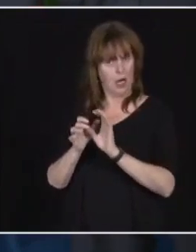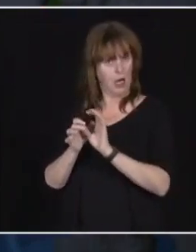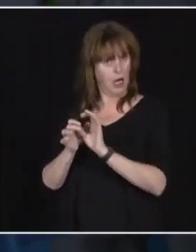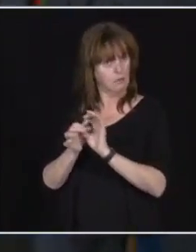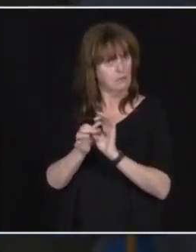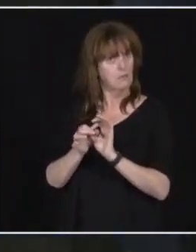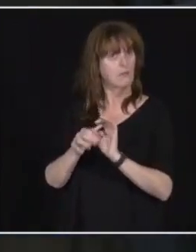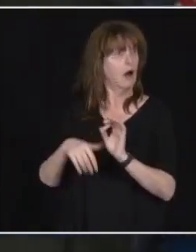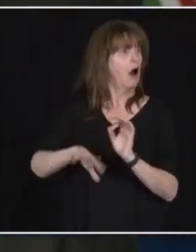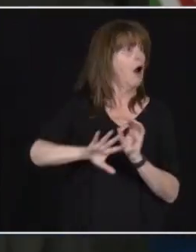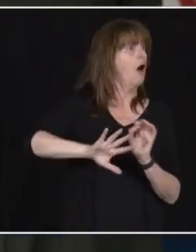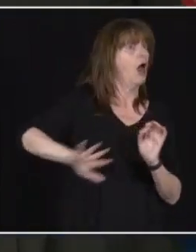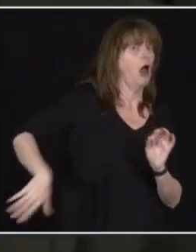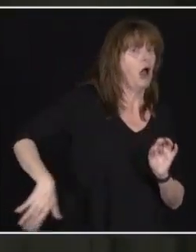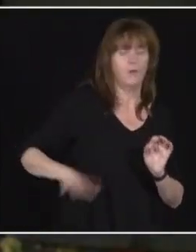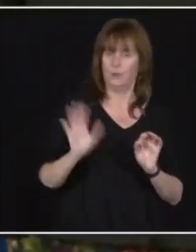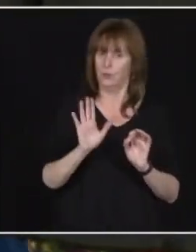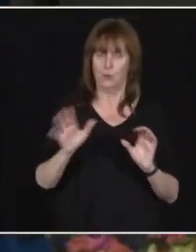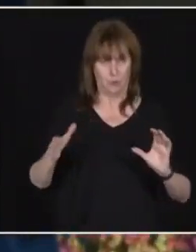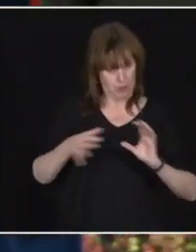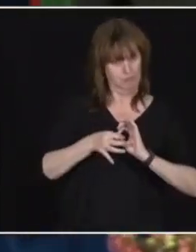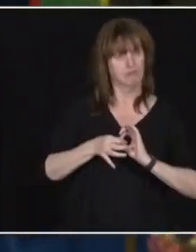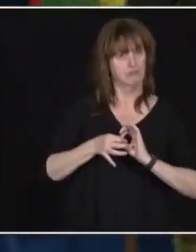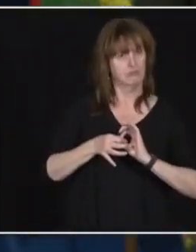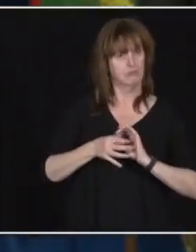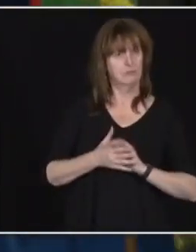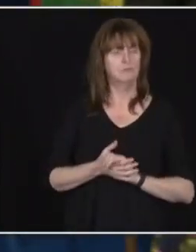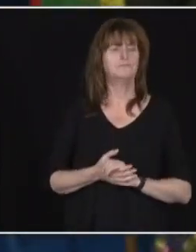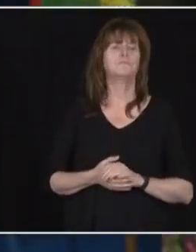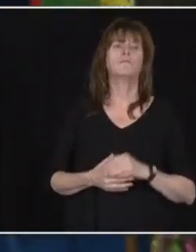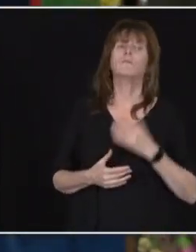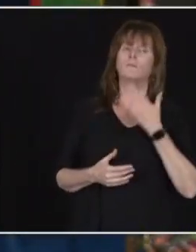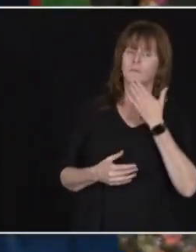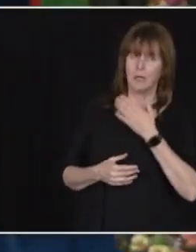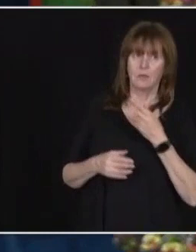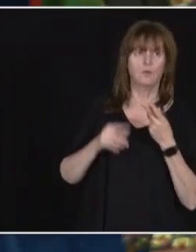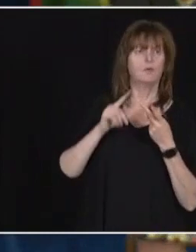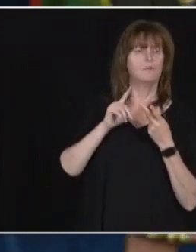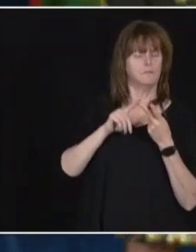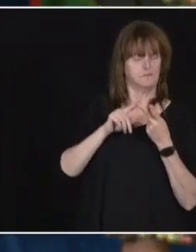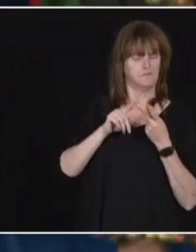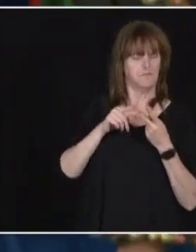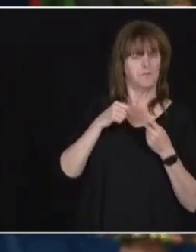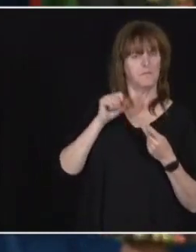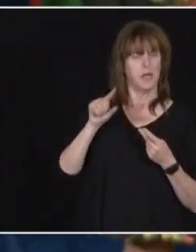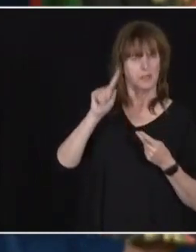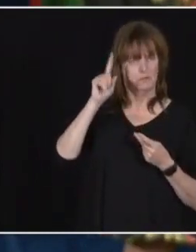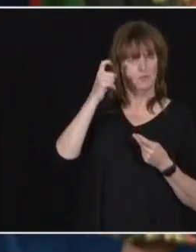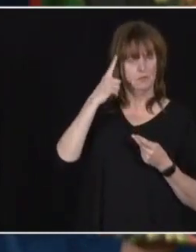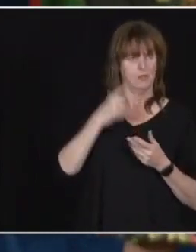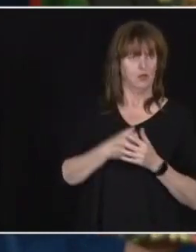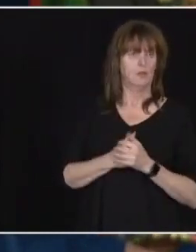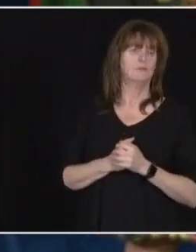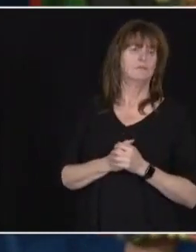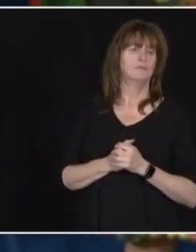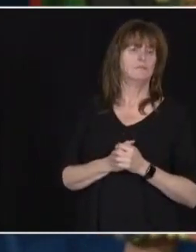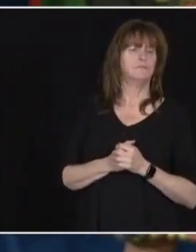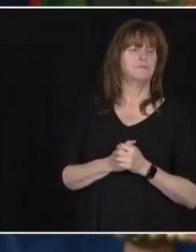our economy so we need to make sure they work with one another. Back to the premier, we